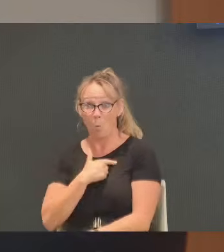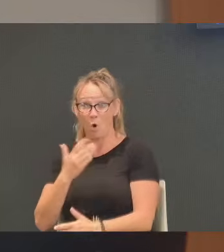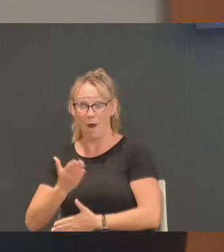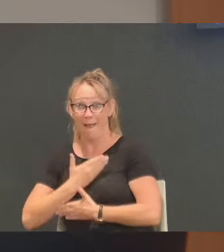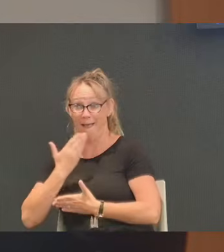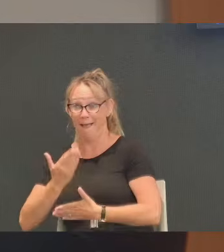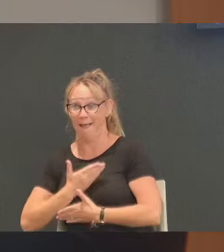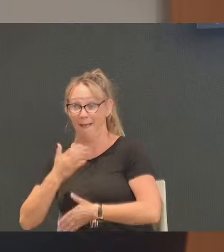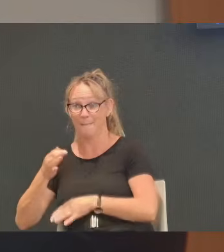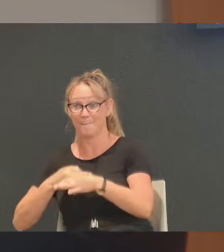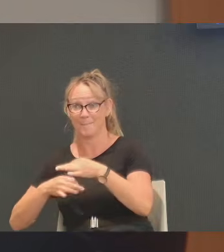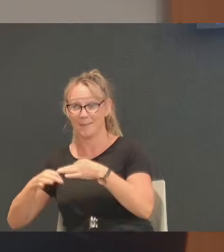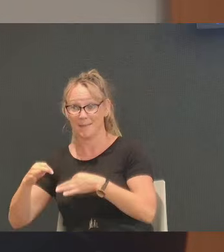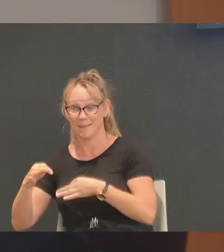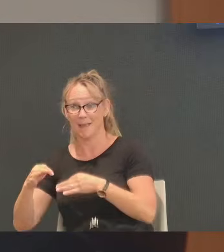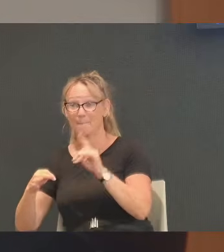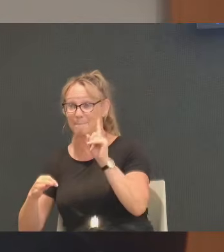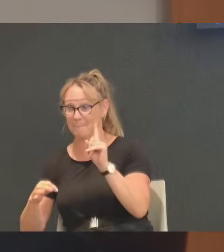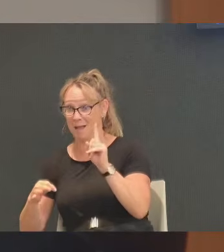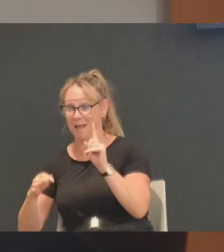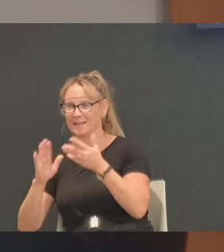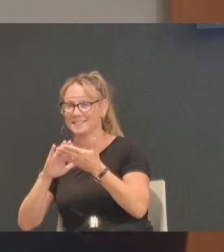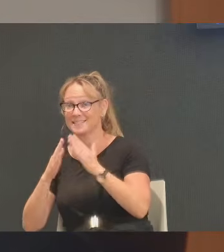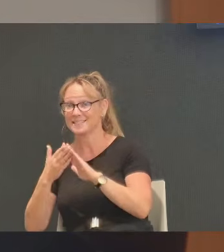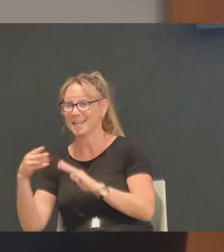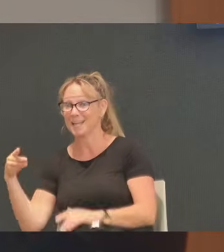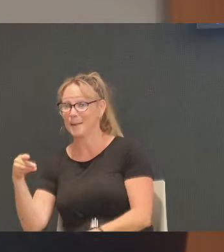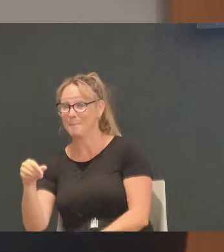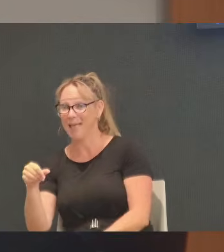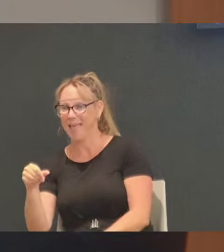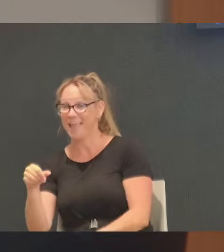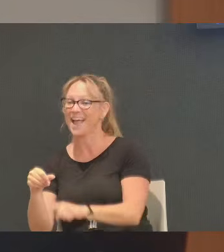would like the city to pay for that and they said yes. So this is the only water line that would